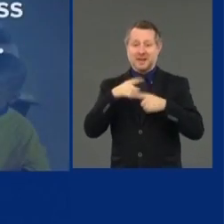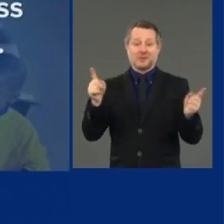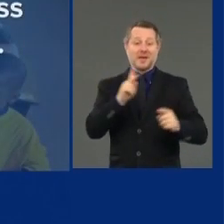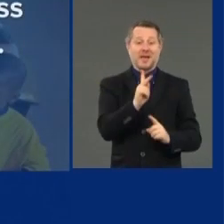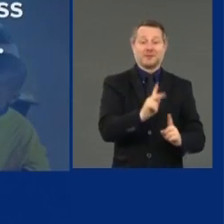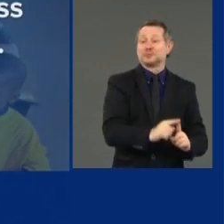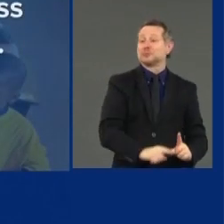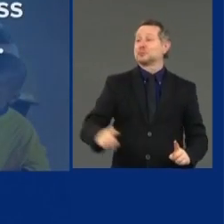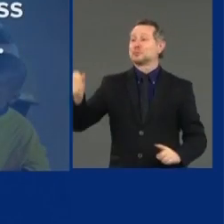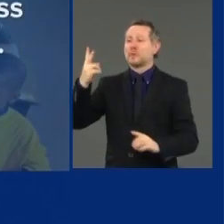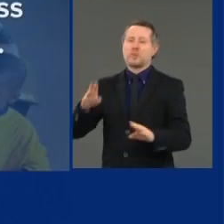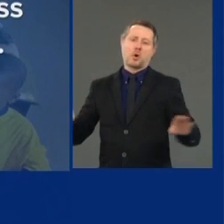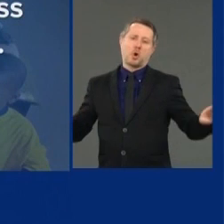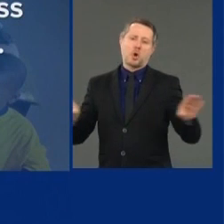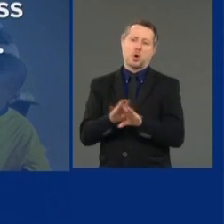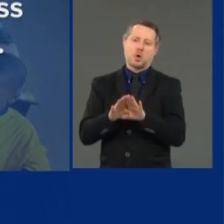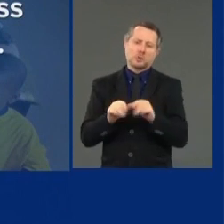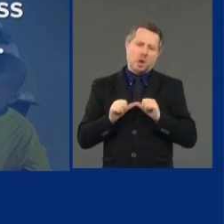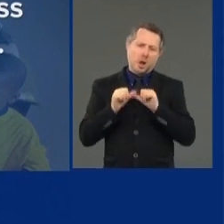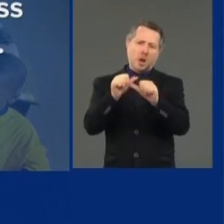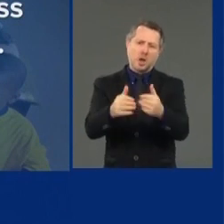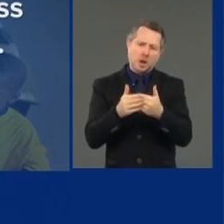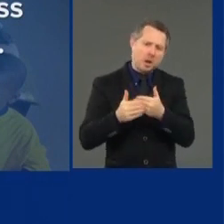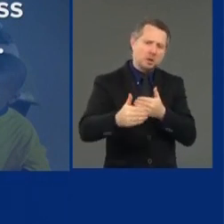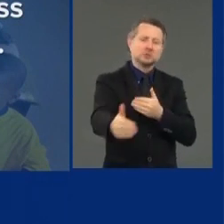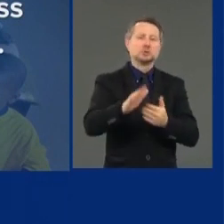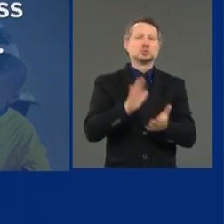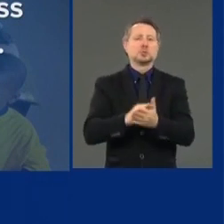MAY 1st WE ANNOUNCED K TO 12 AND